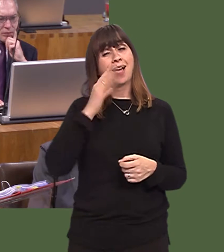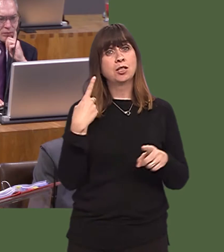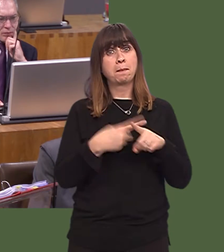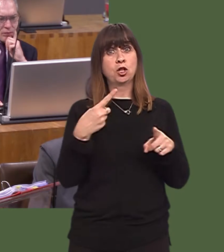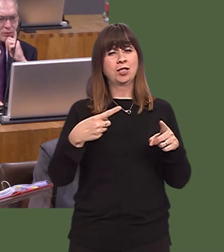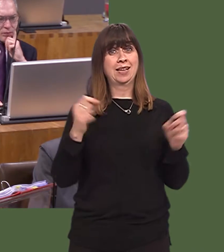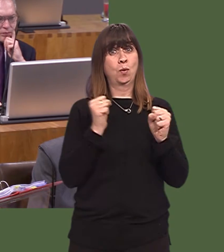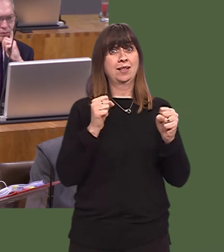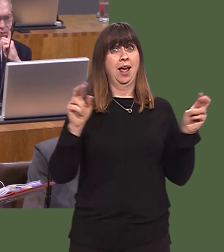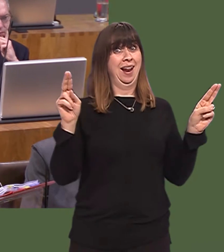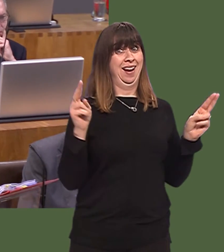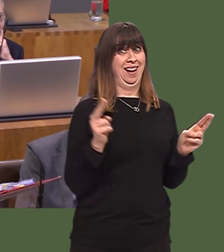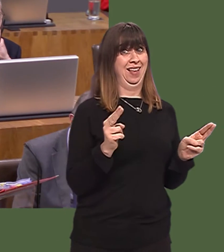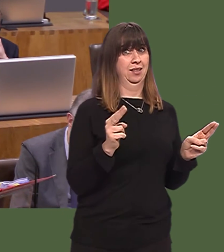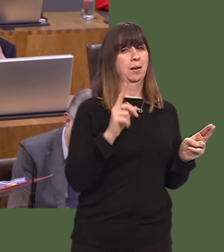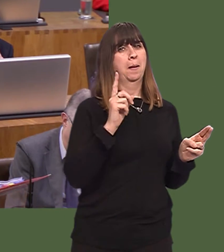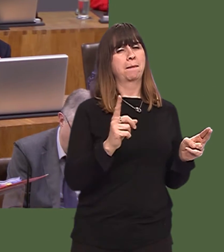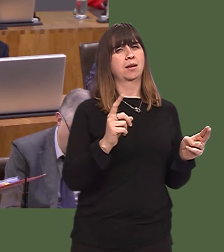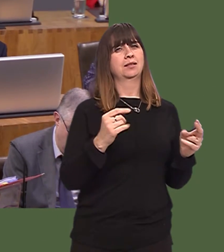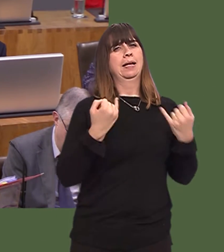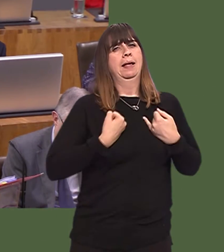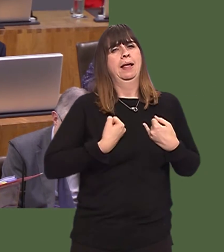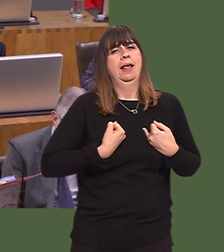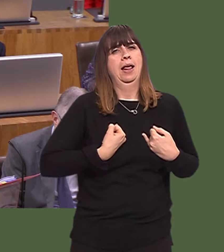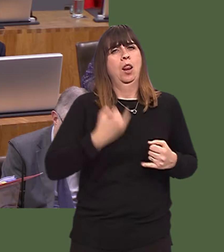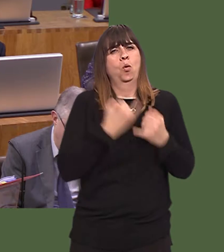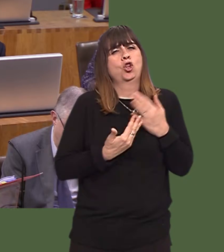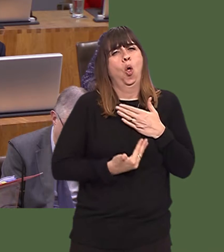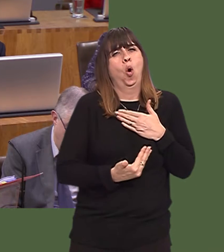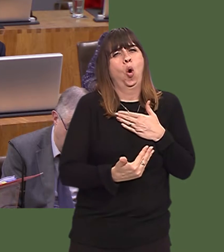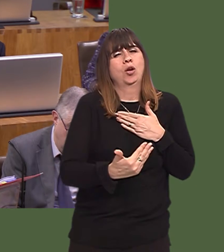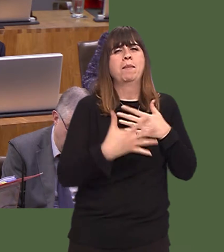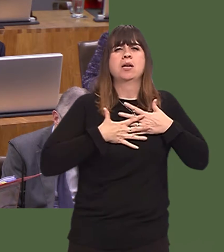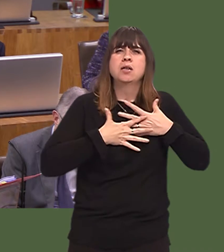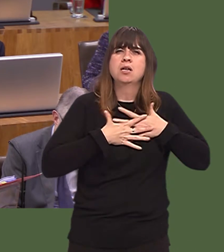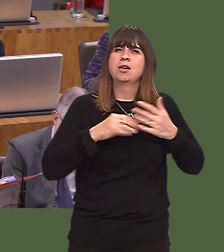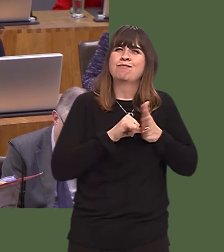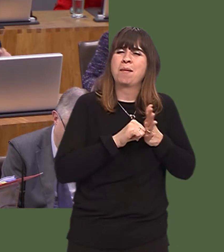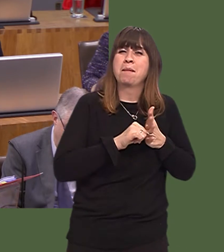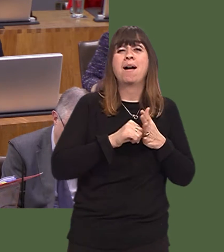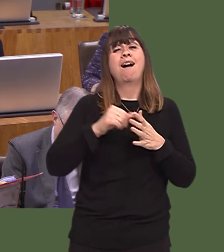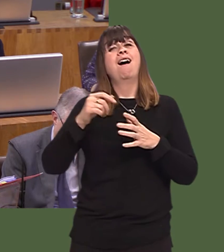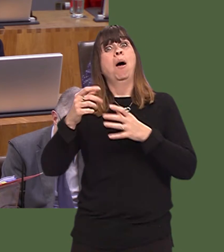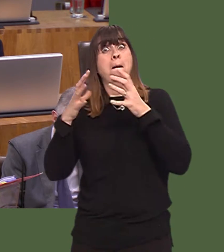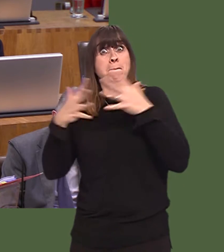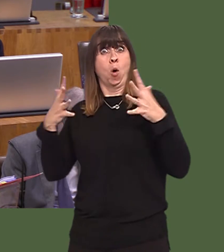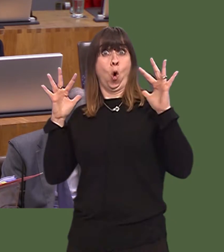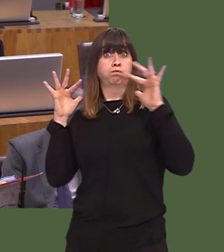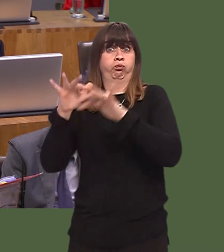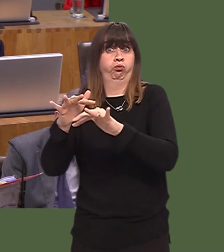drop, for the people coming in, their conditions tend to be longer term respiratory conditions and theyíre older. In the summer, actually, A&E admissions tend to be higher, but they tend to be injuries,